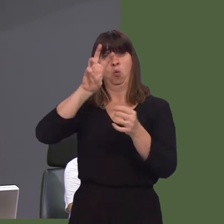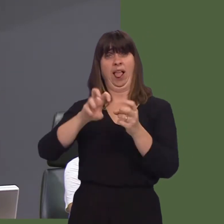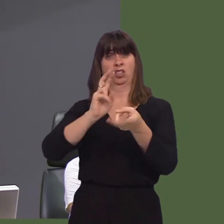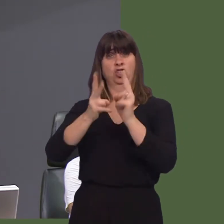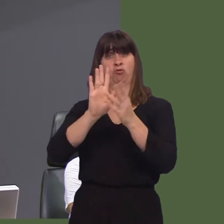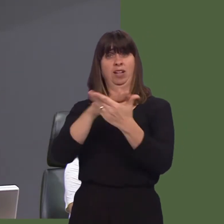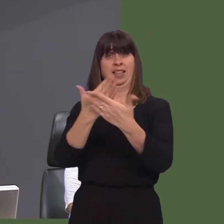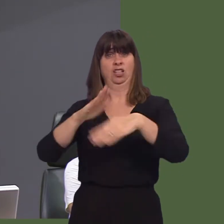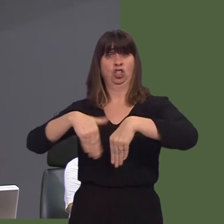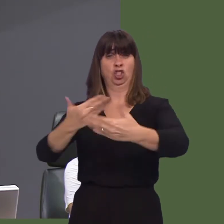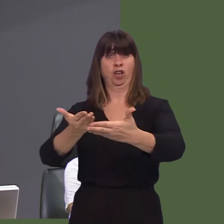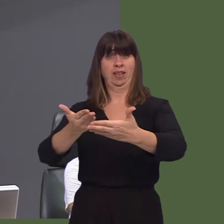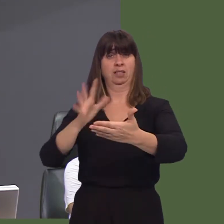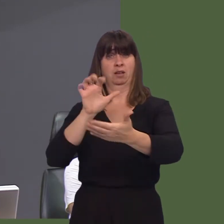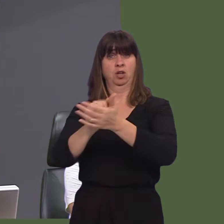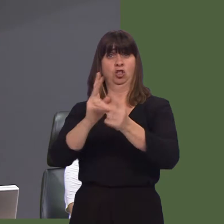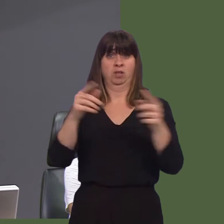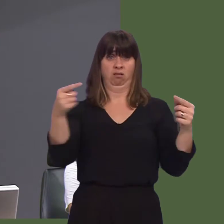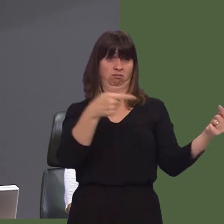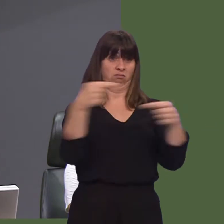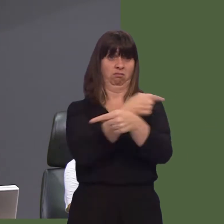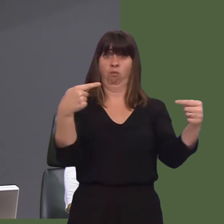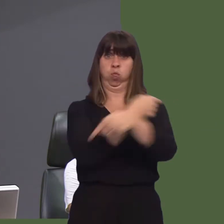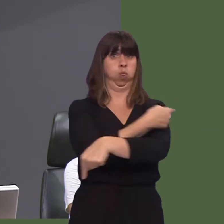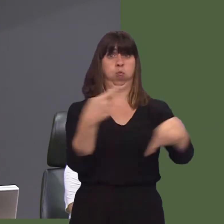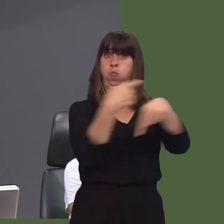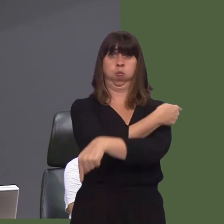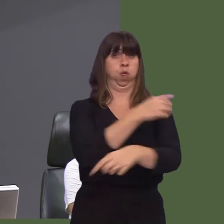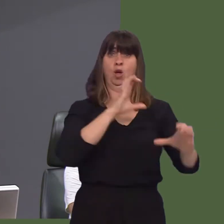This failure of communication has meant that the deaf community is unable to access vital